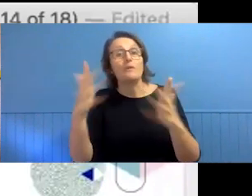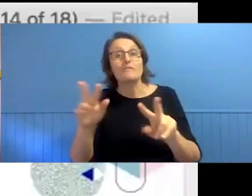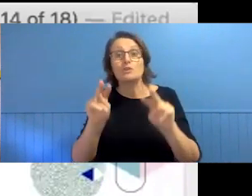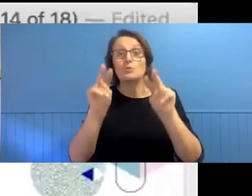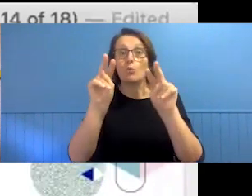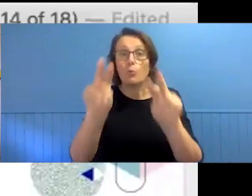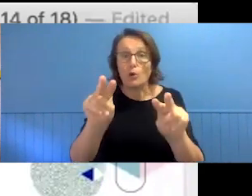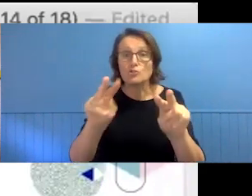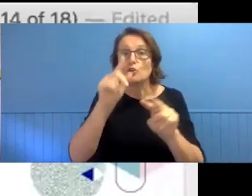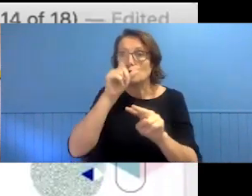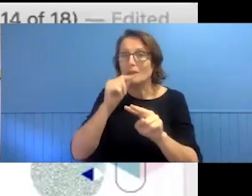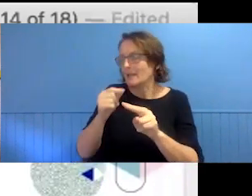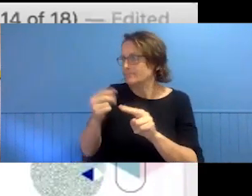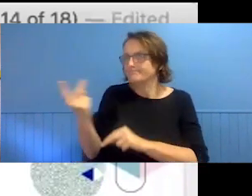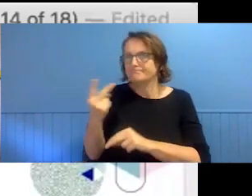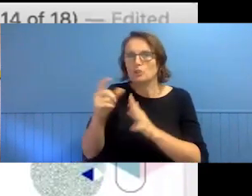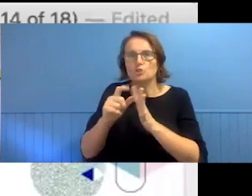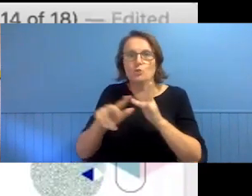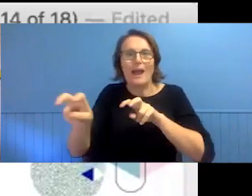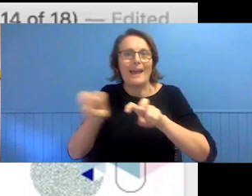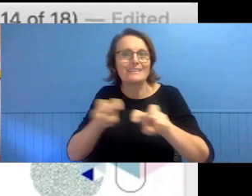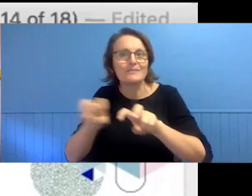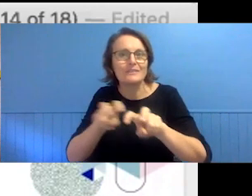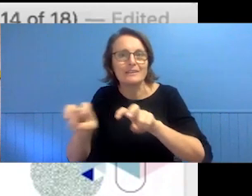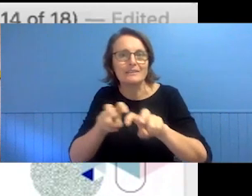the experience like reperforming something, kectding the content to